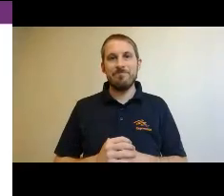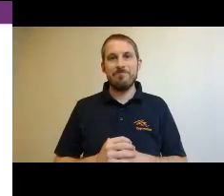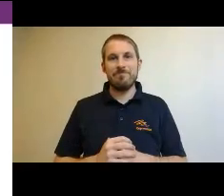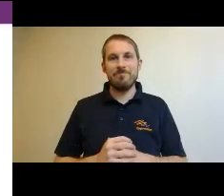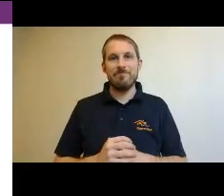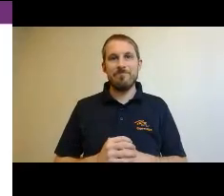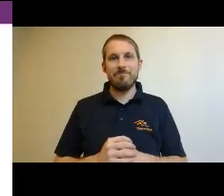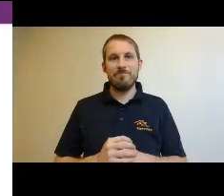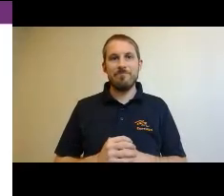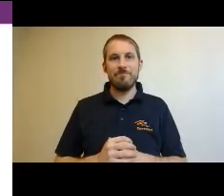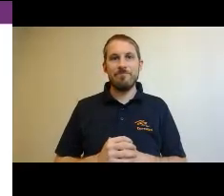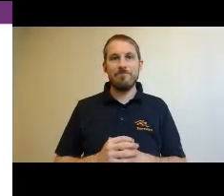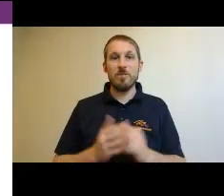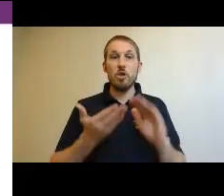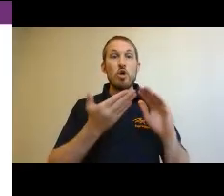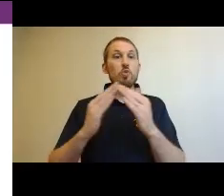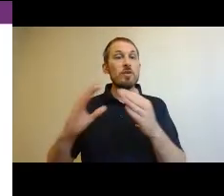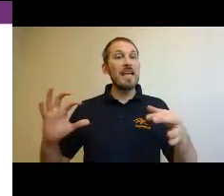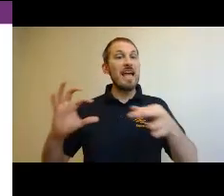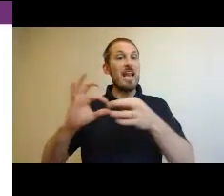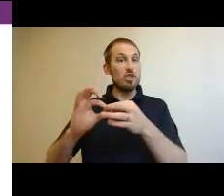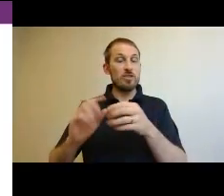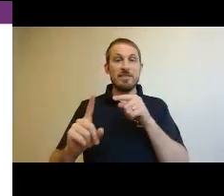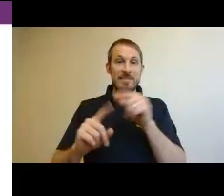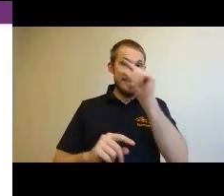Community connections aim to reduce stress by